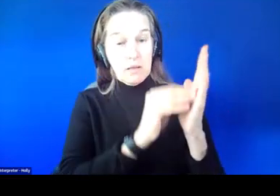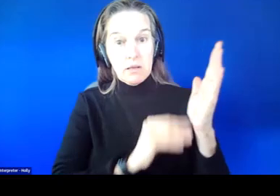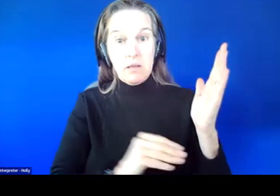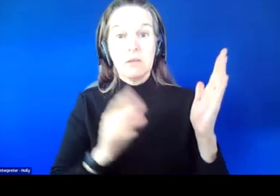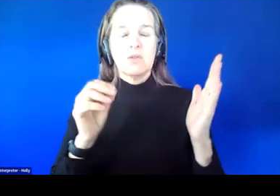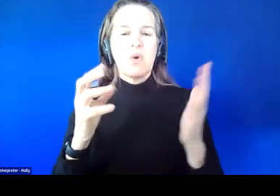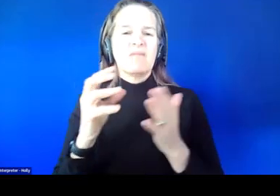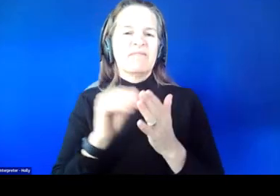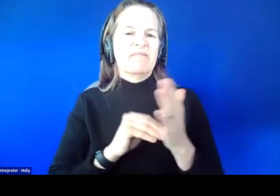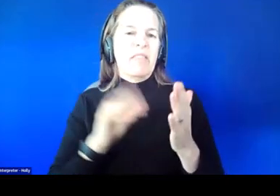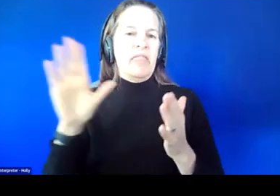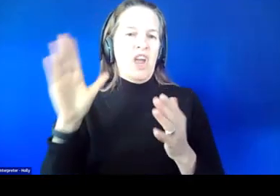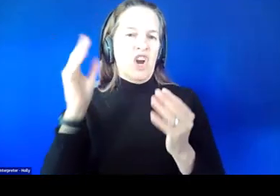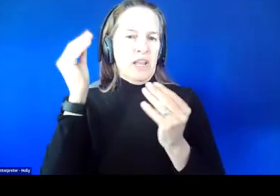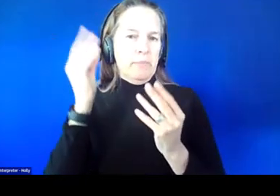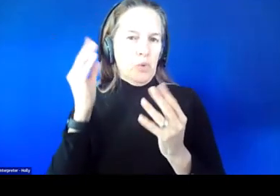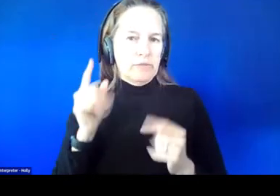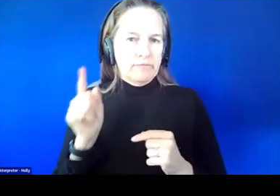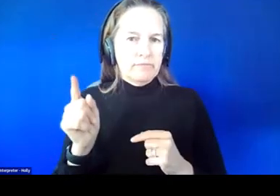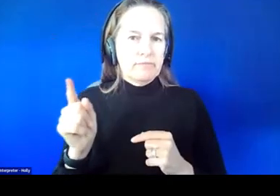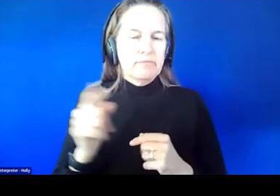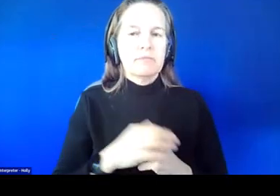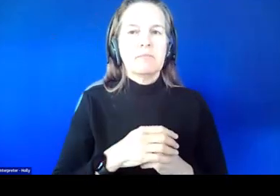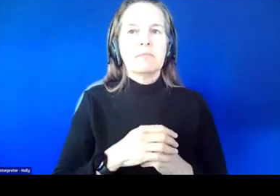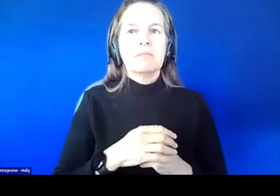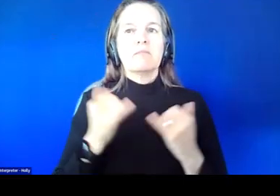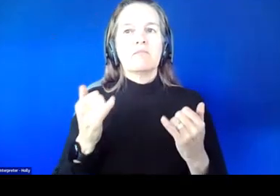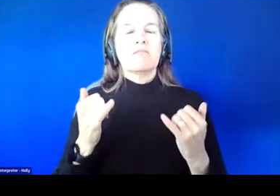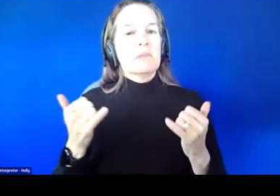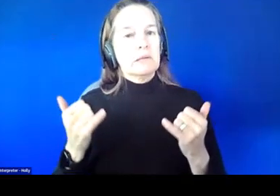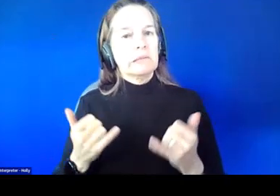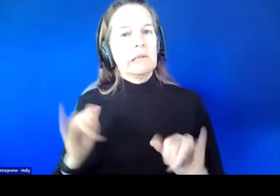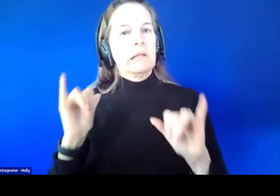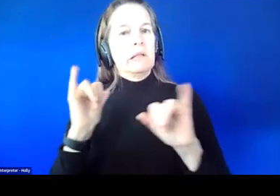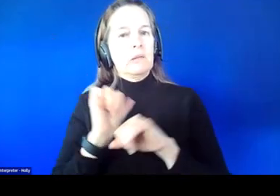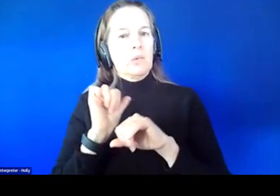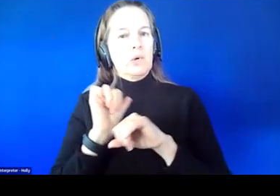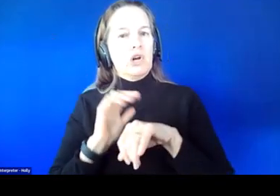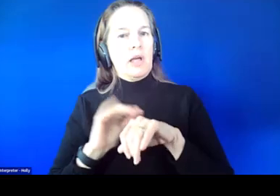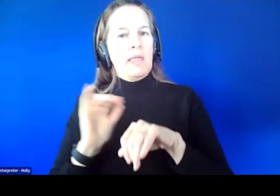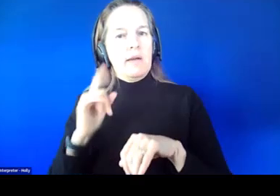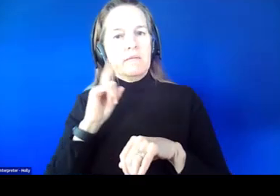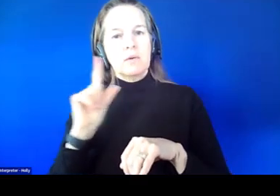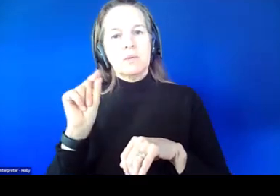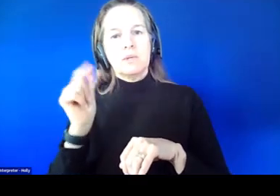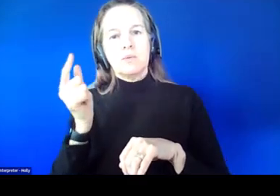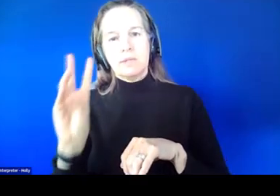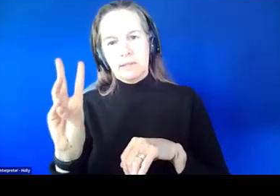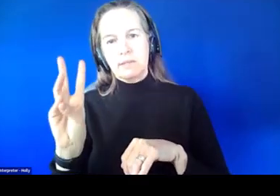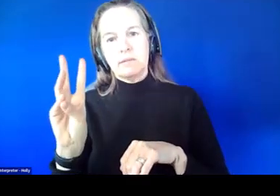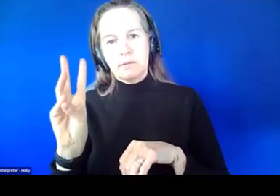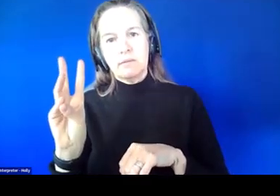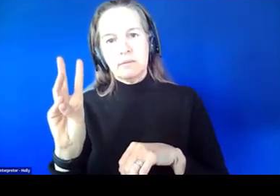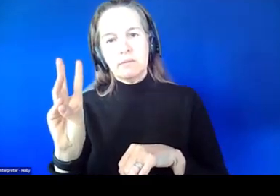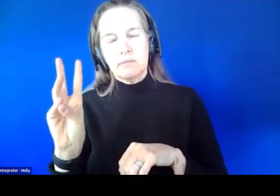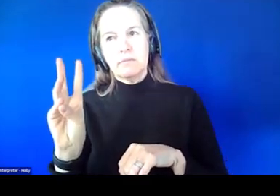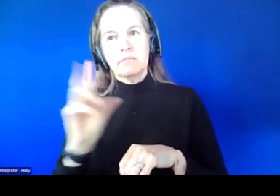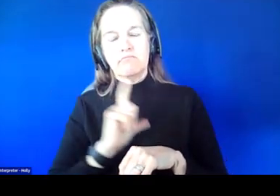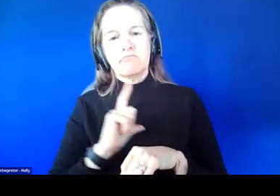of this benefit. Right now, that's currently still being worked on for the 2026 legislative proposals. but just a really great example